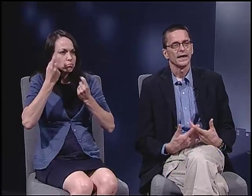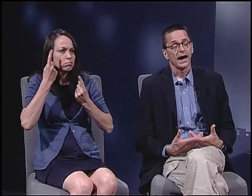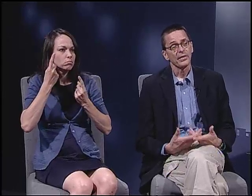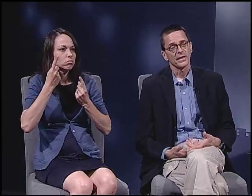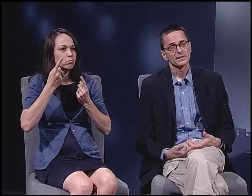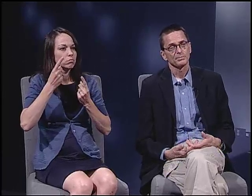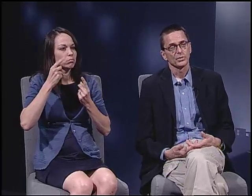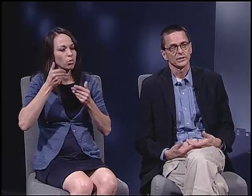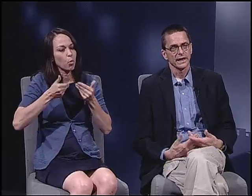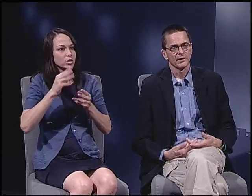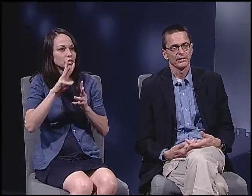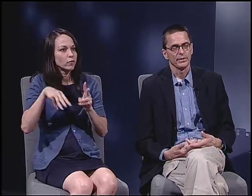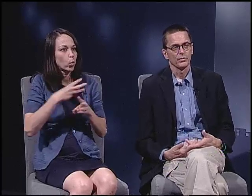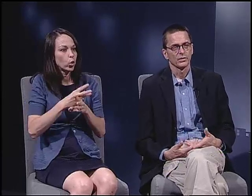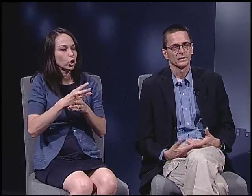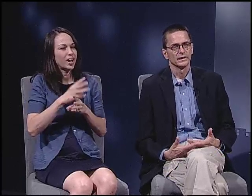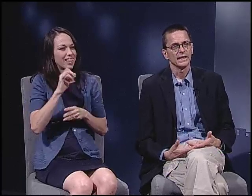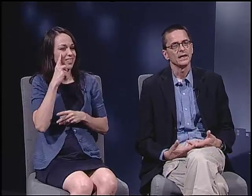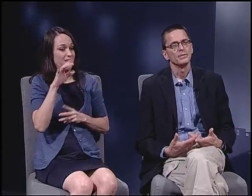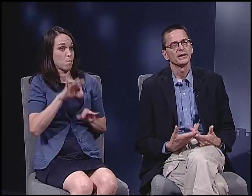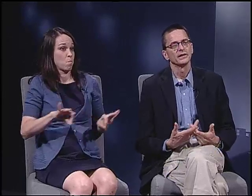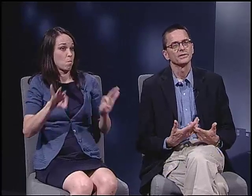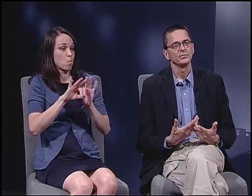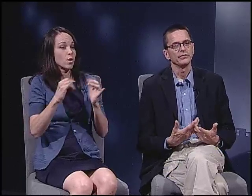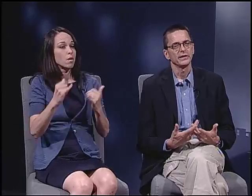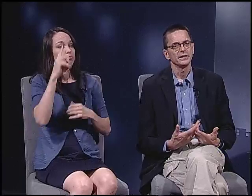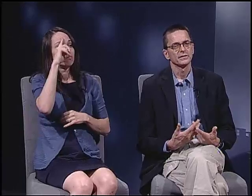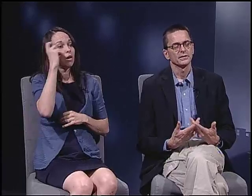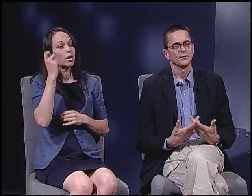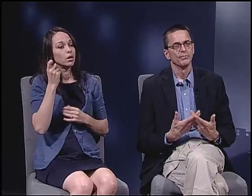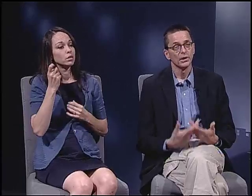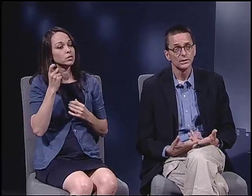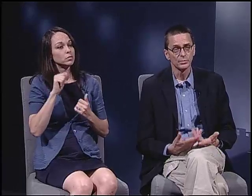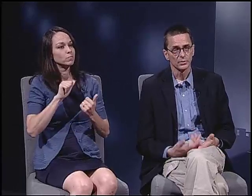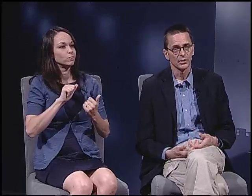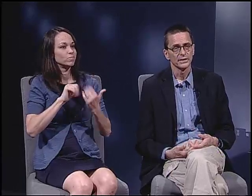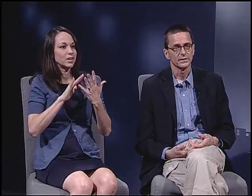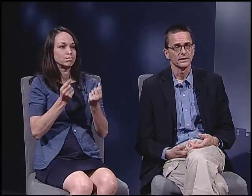Now, I think that's particularly important today because we face multiple crises.